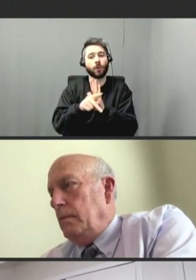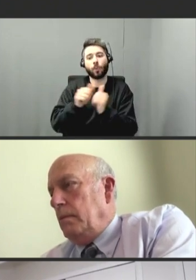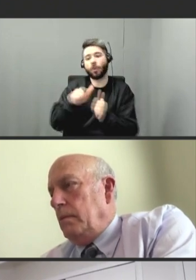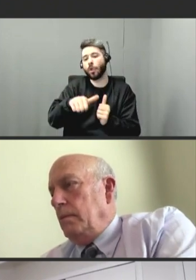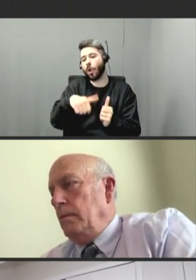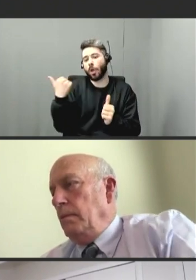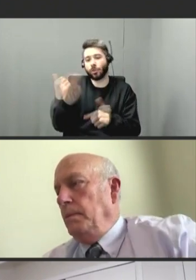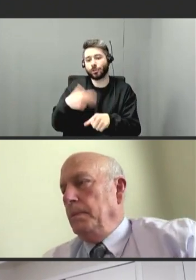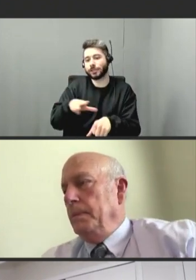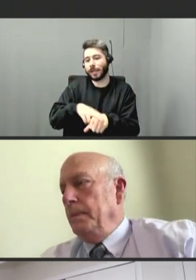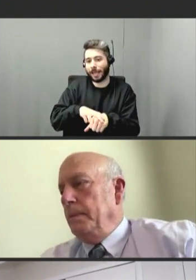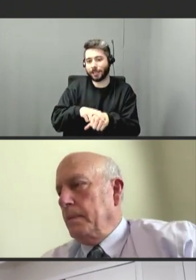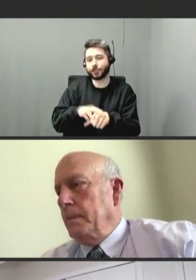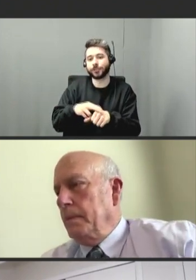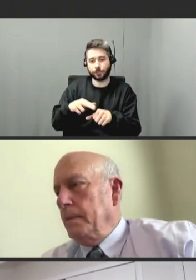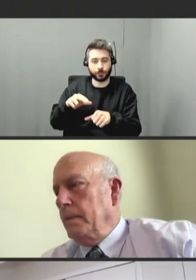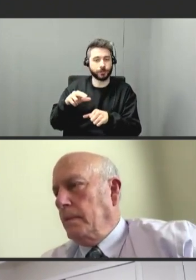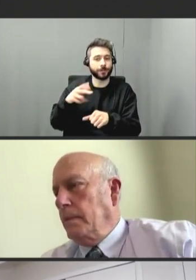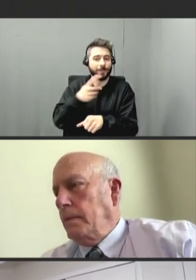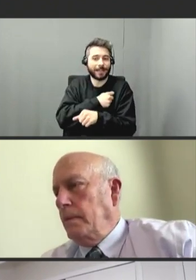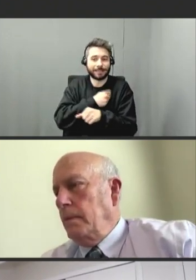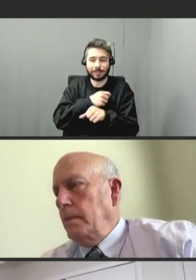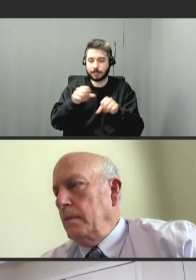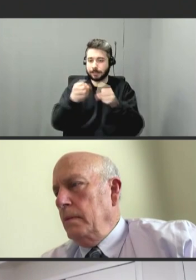surveillance systems.